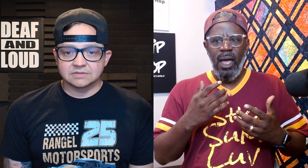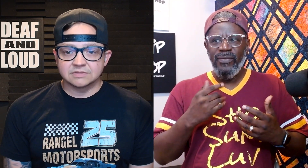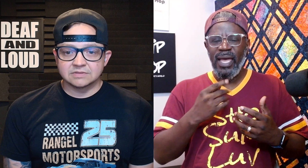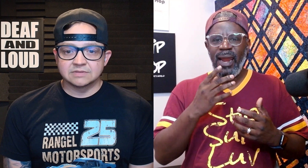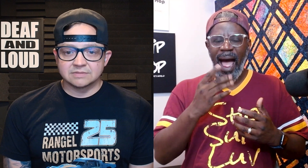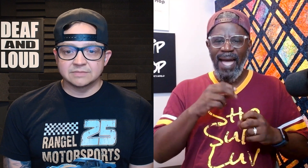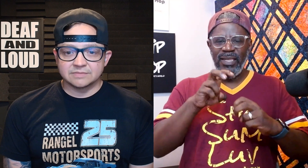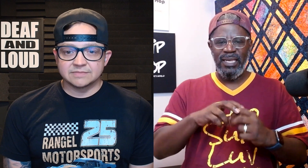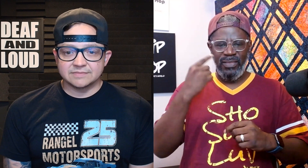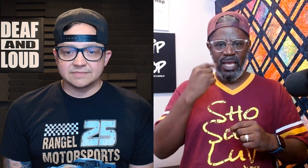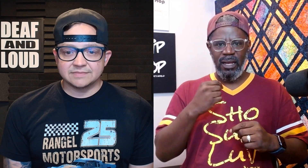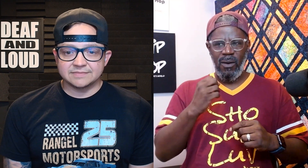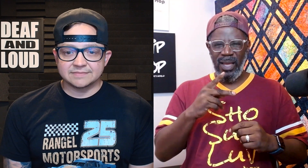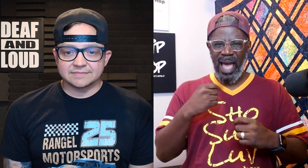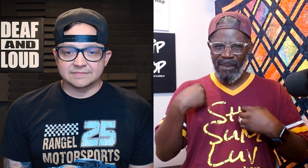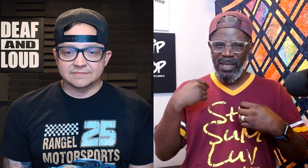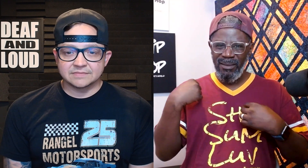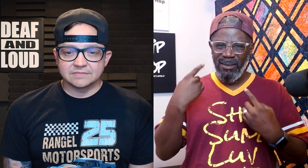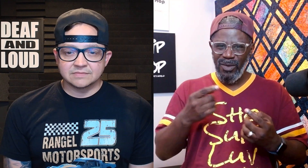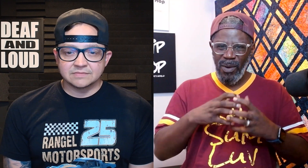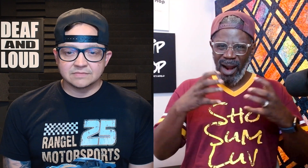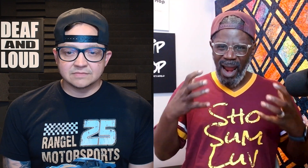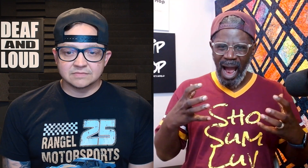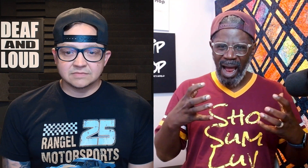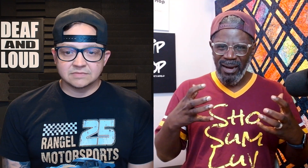And then I have to sit and think, okay, I've been doing a lot.